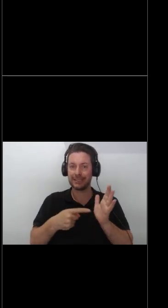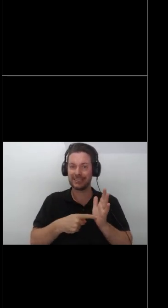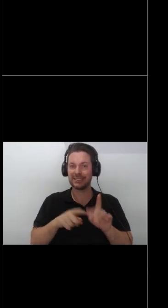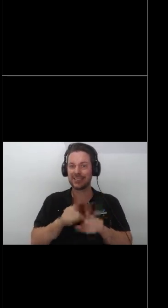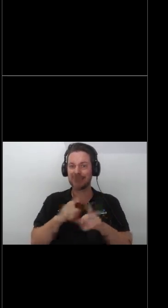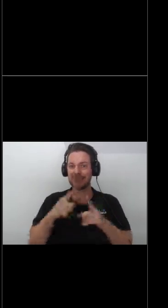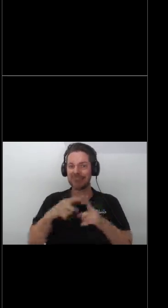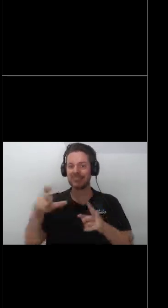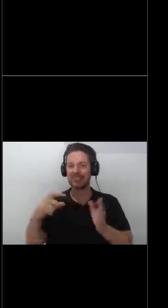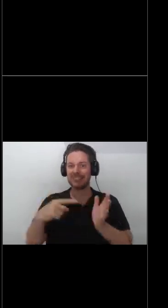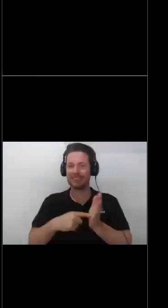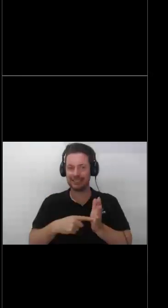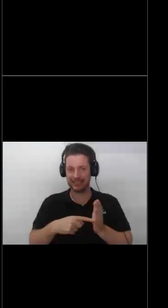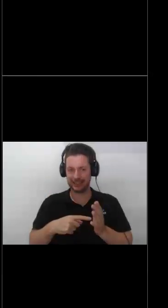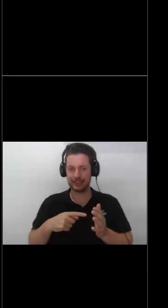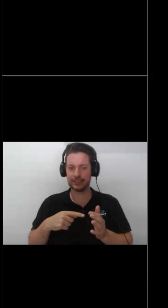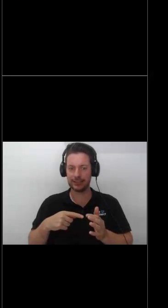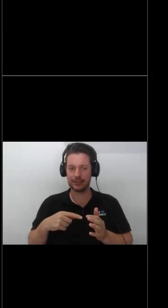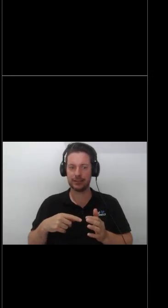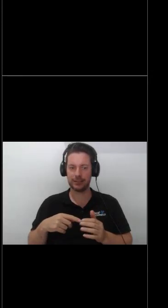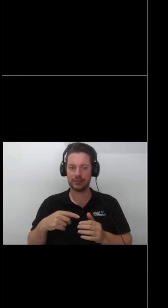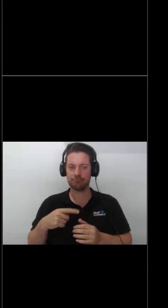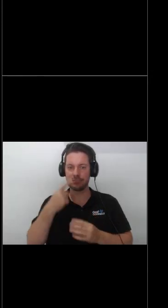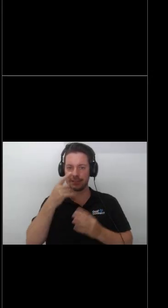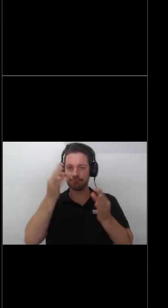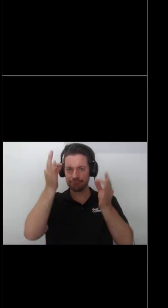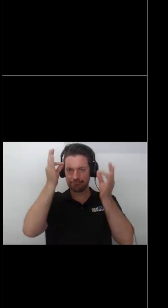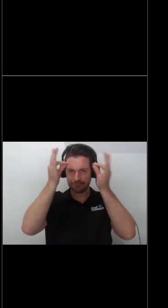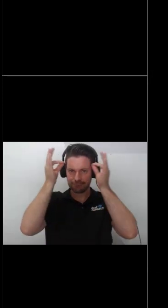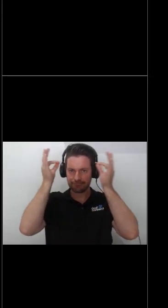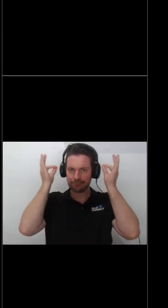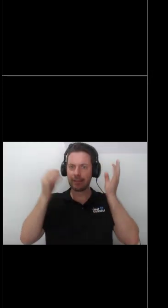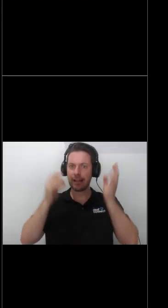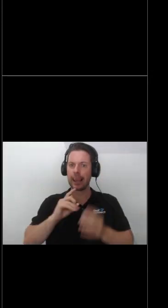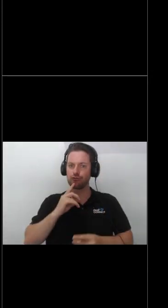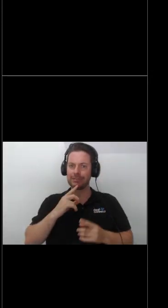an acronym for electroconvulsive therapy